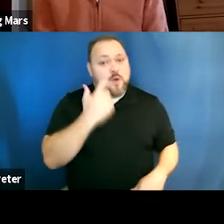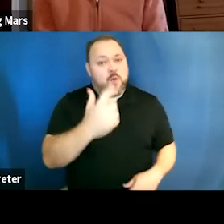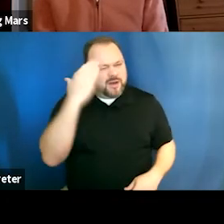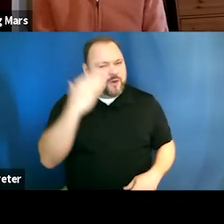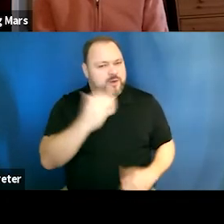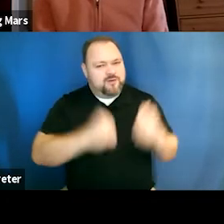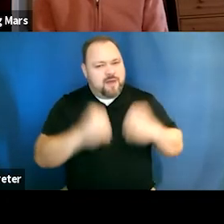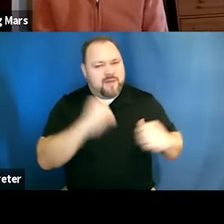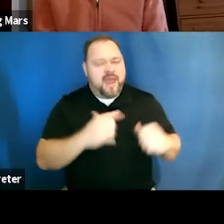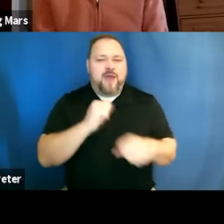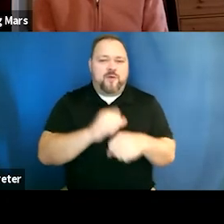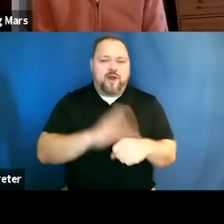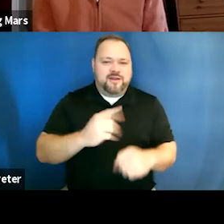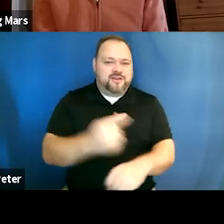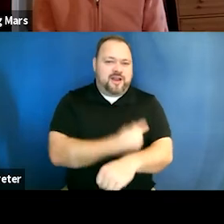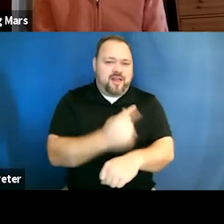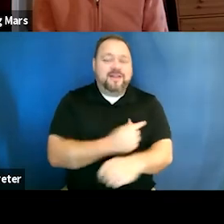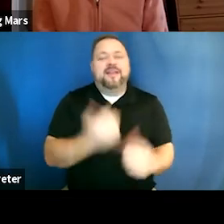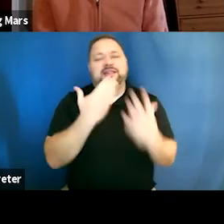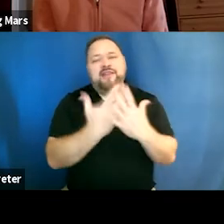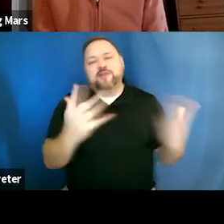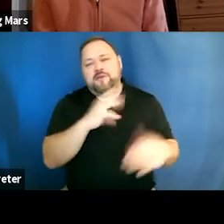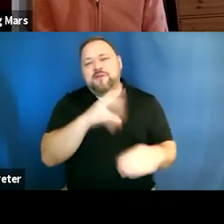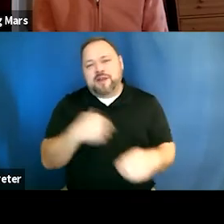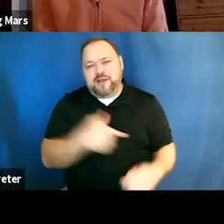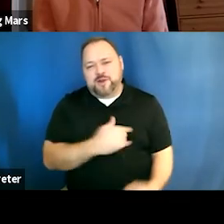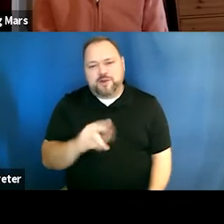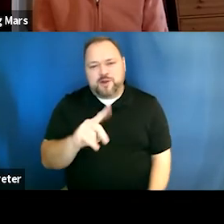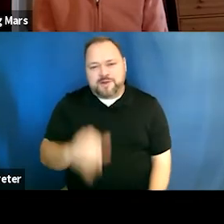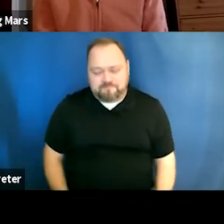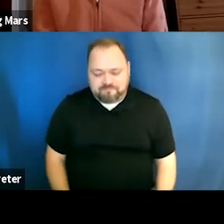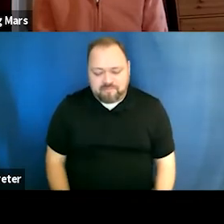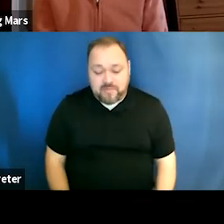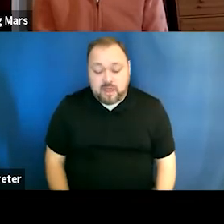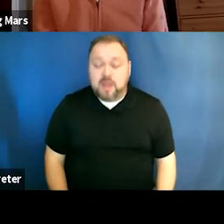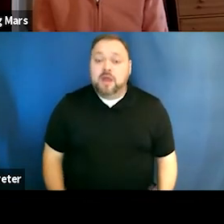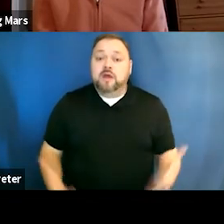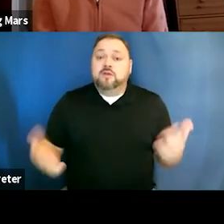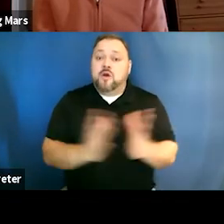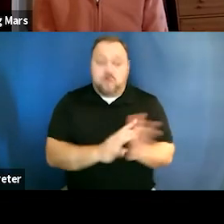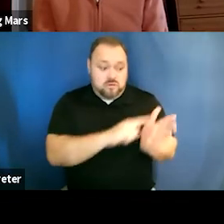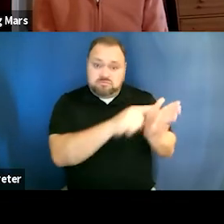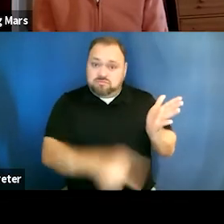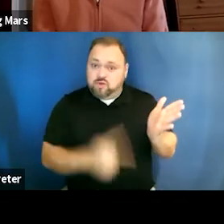and working on genealogy. Thank you so much for being here, Jodi. Those were some really heavy bios.